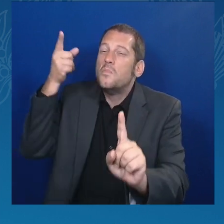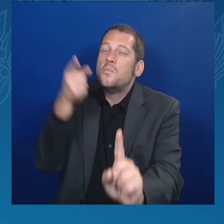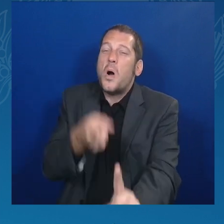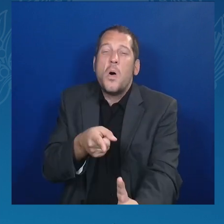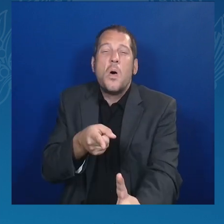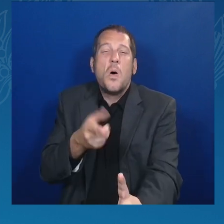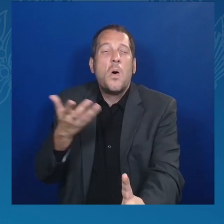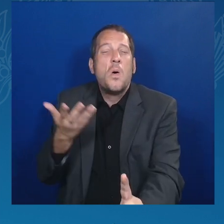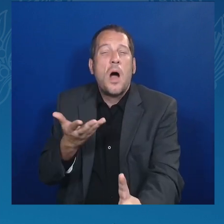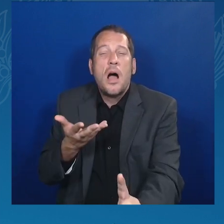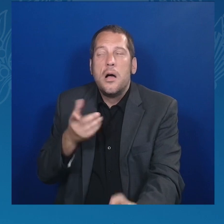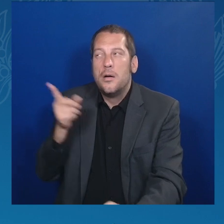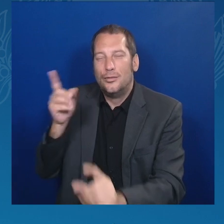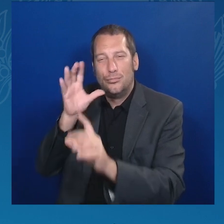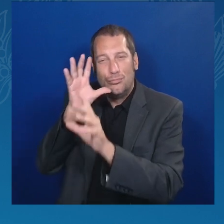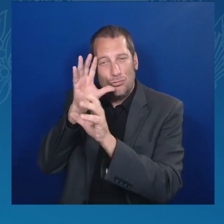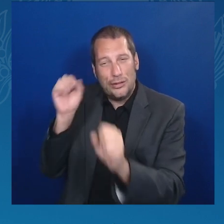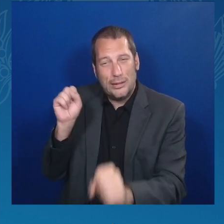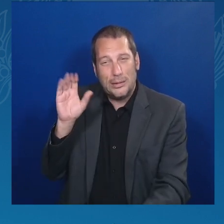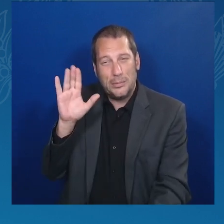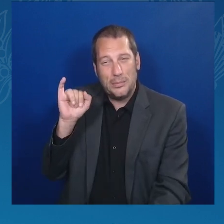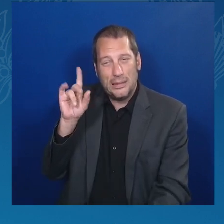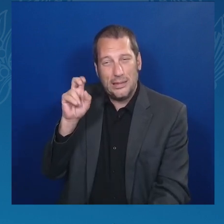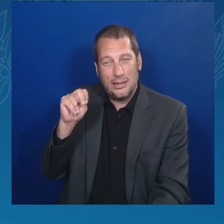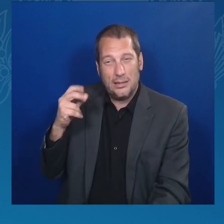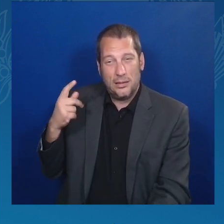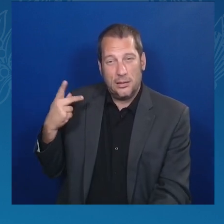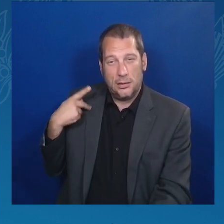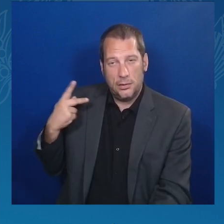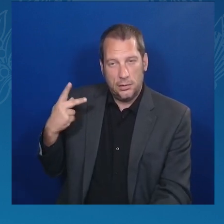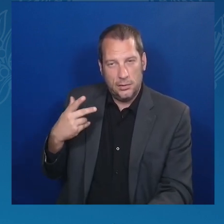by the belief that we work for you